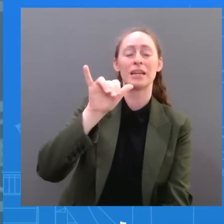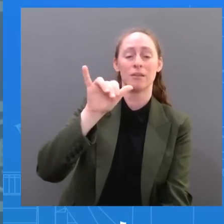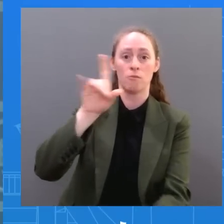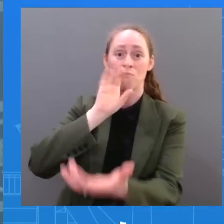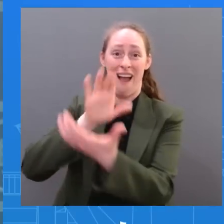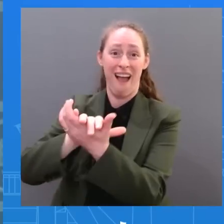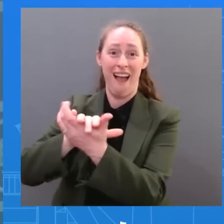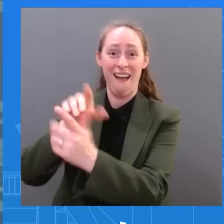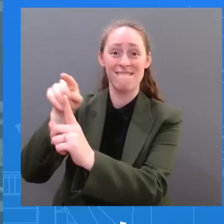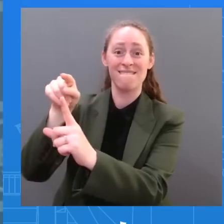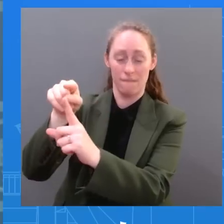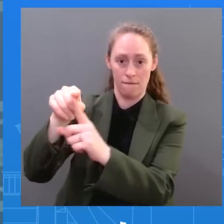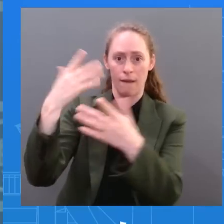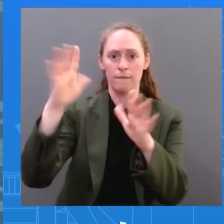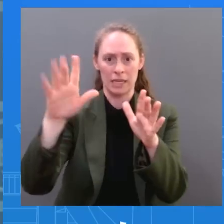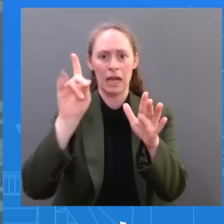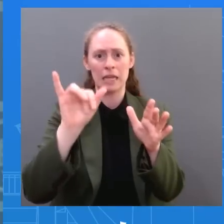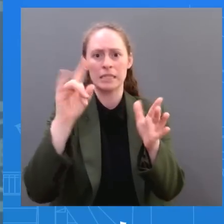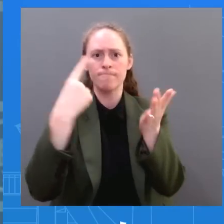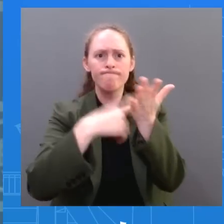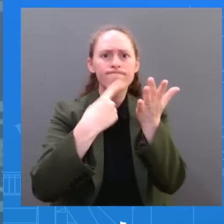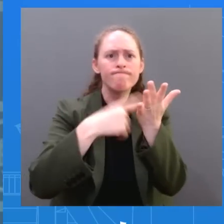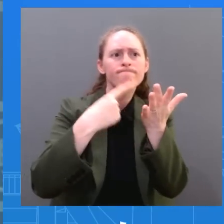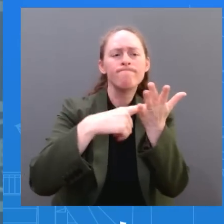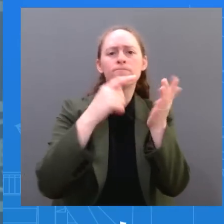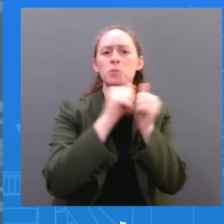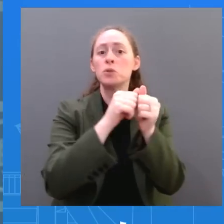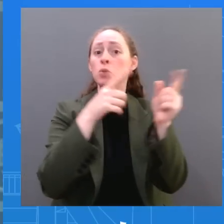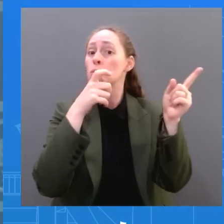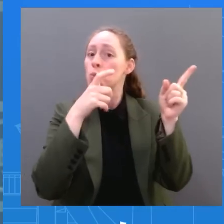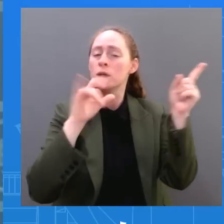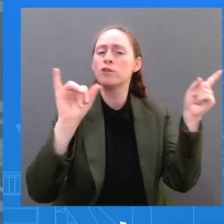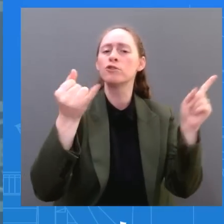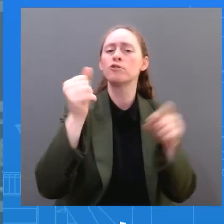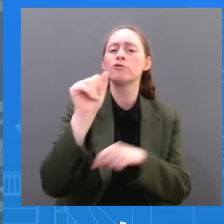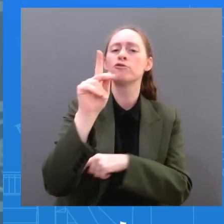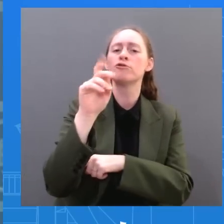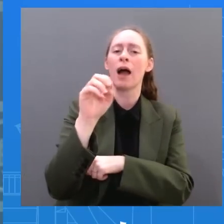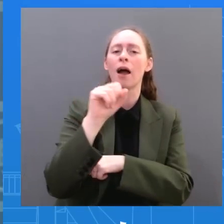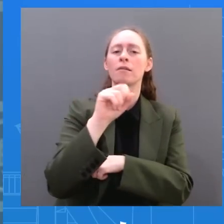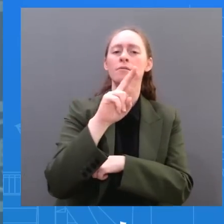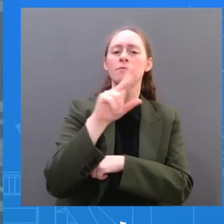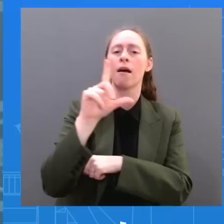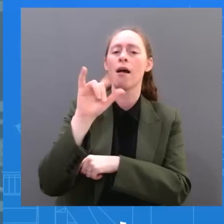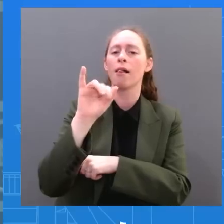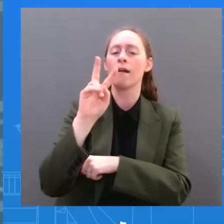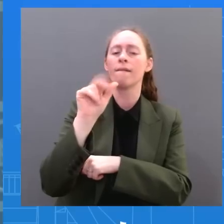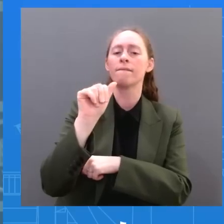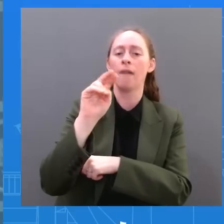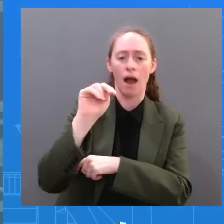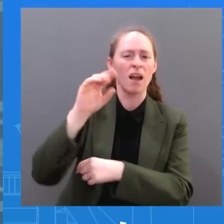Secretary Blinken also spoke with Mrs. Griner as well recently. I don't have anything else to read out